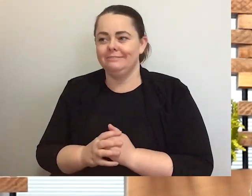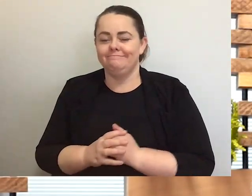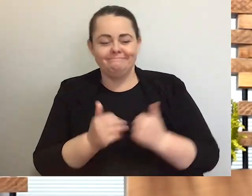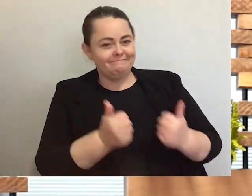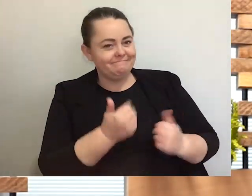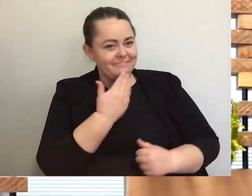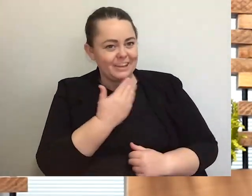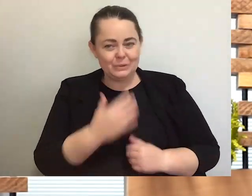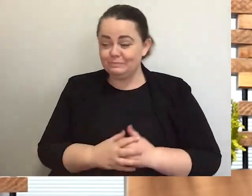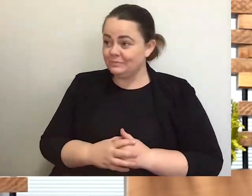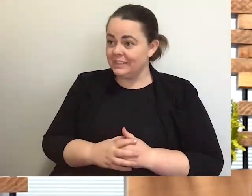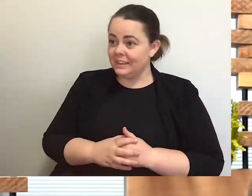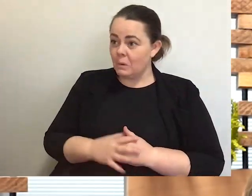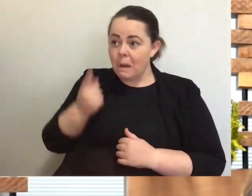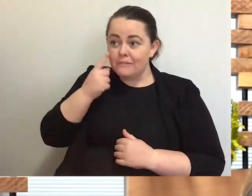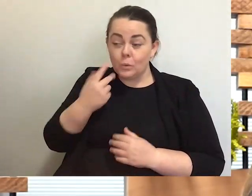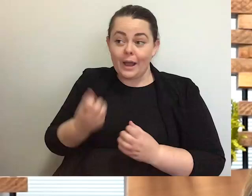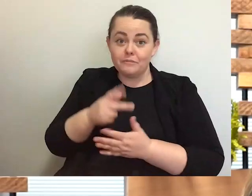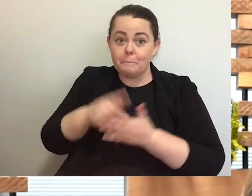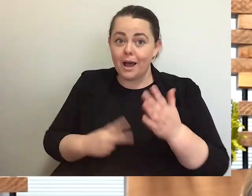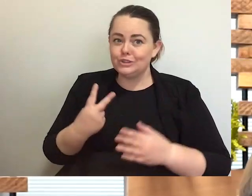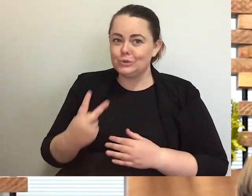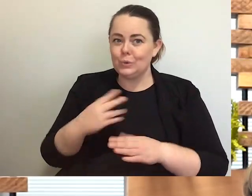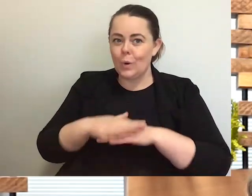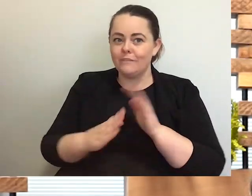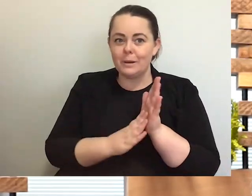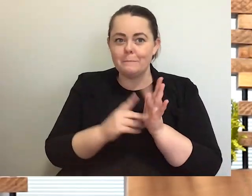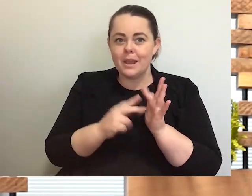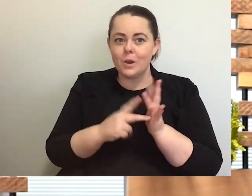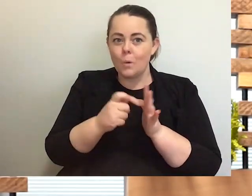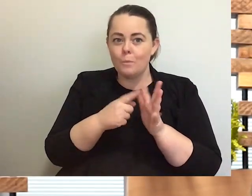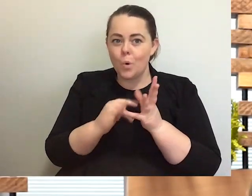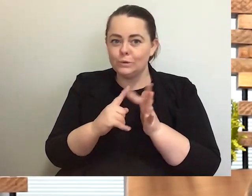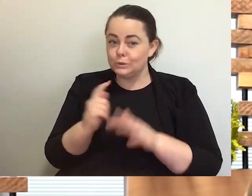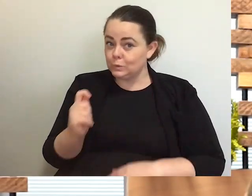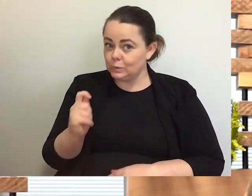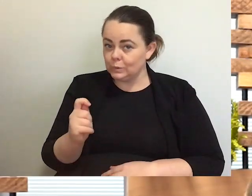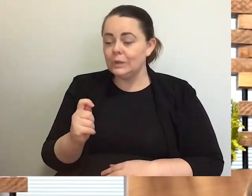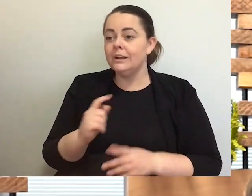in for part two of our series on Menopause, in which we're going to find out a little bit more about perimenopause,